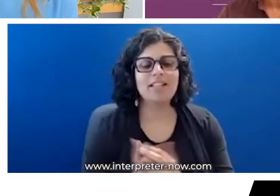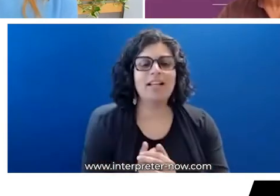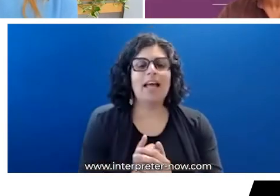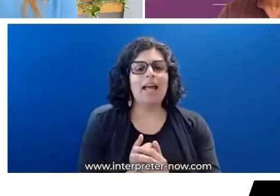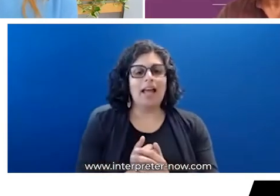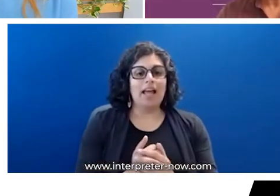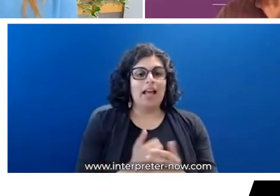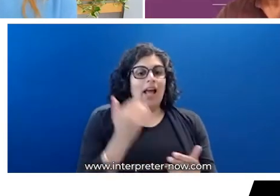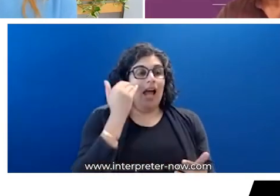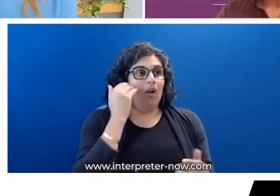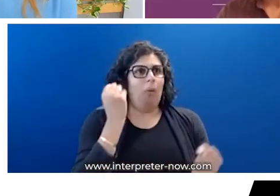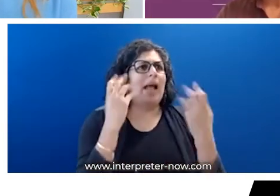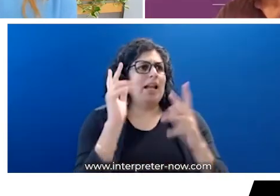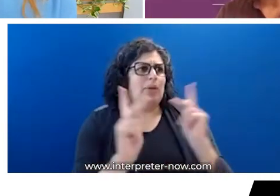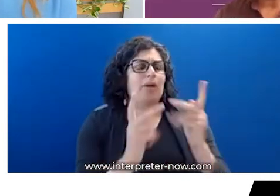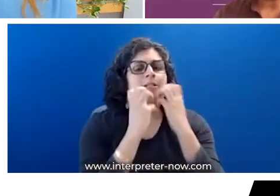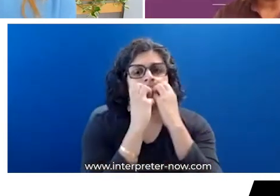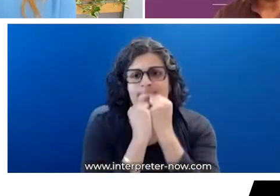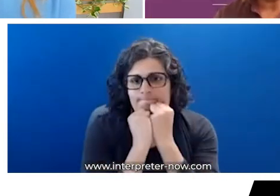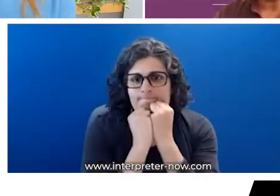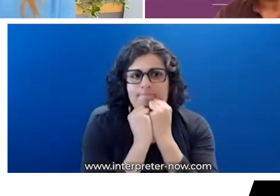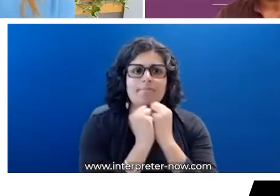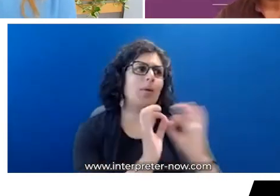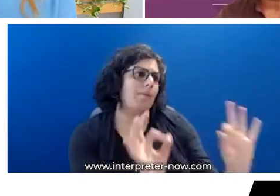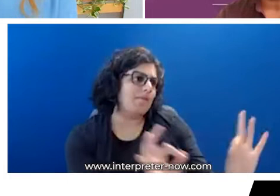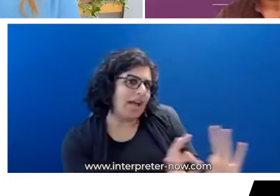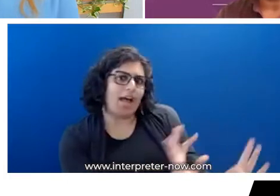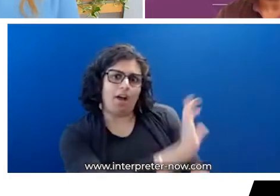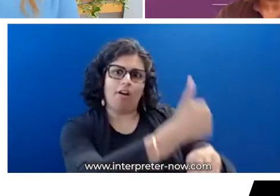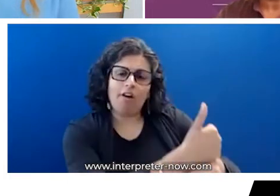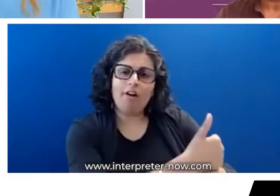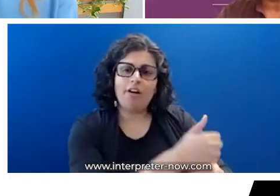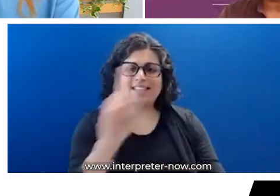value diversity, equity, and inclusion and see it as something that's really critical